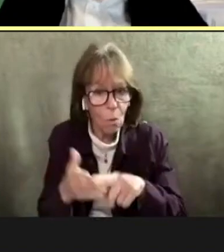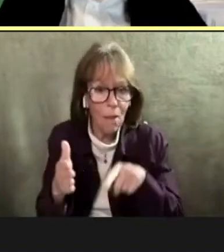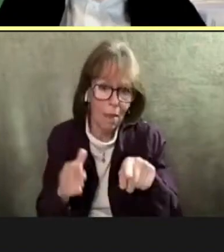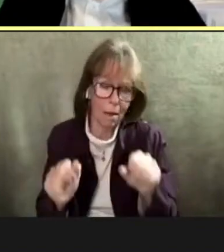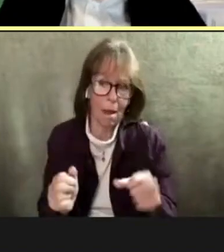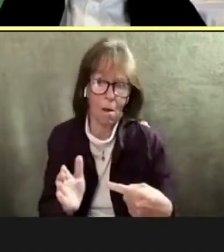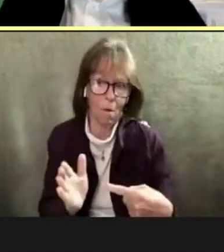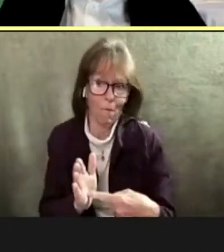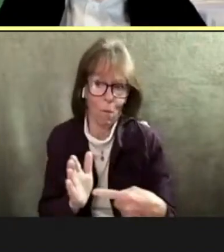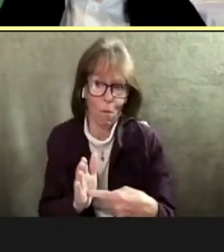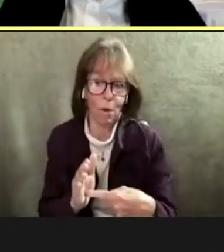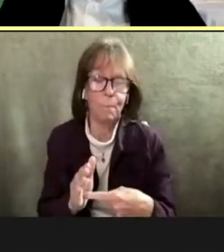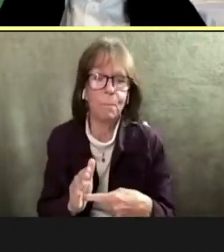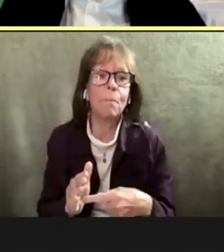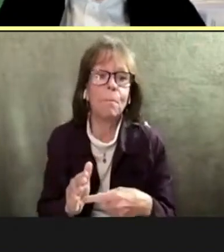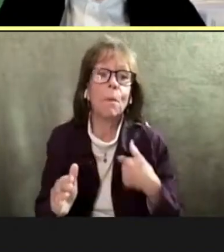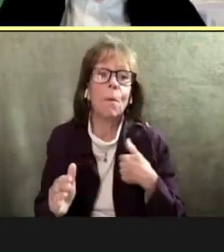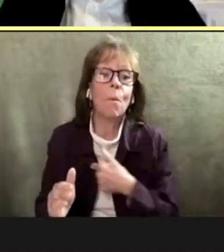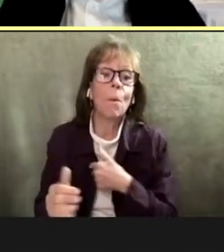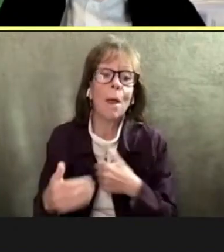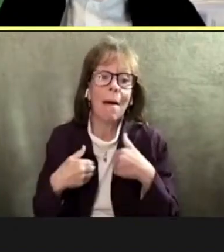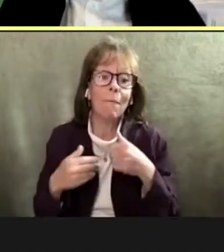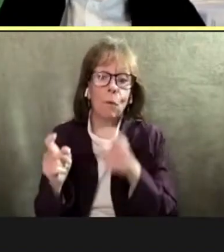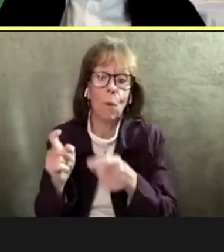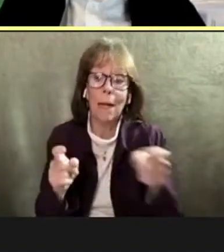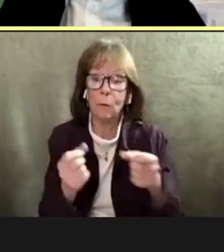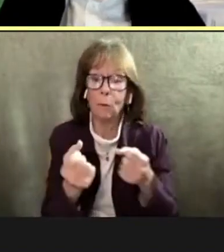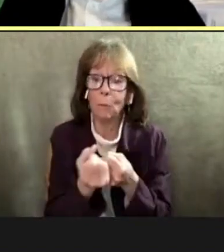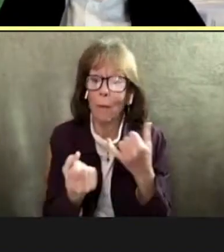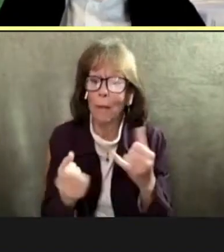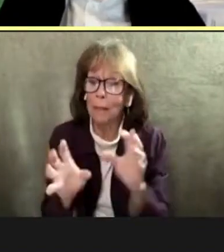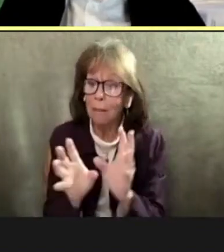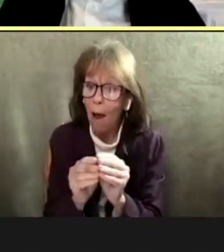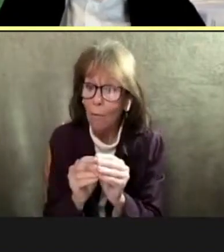Donations sponsor this conference, and not only enable us to produce and